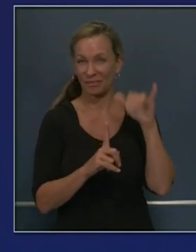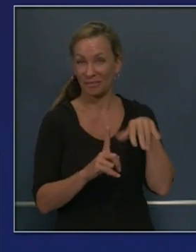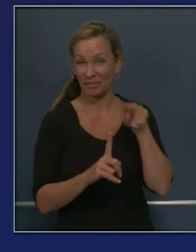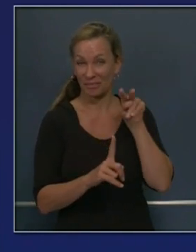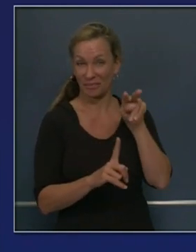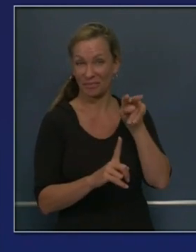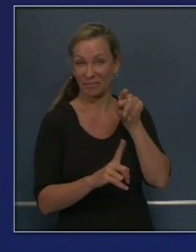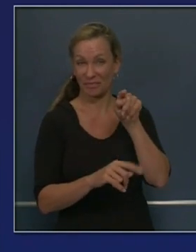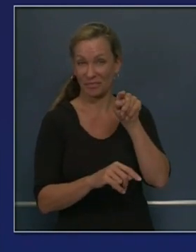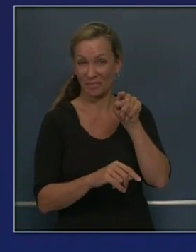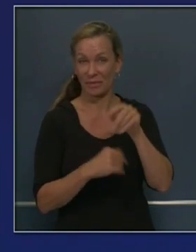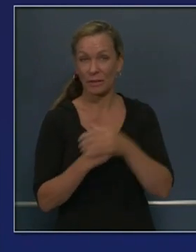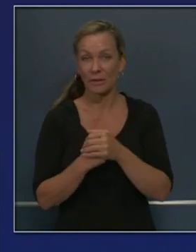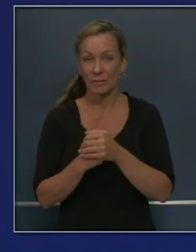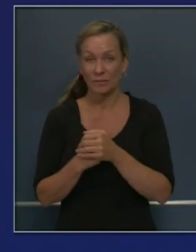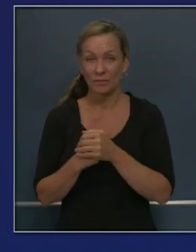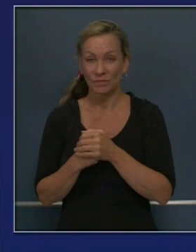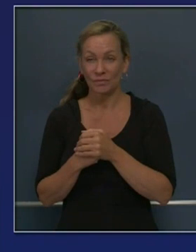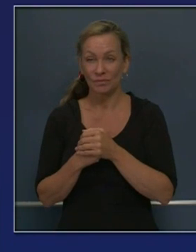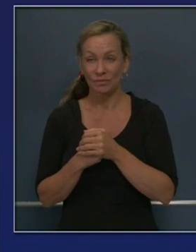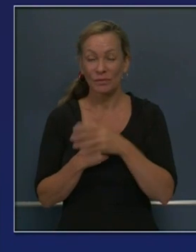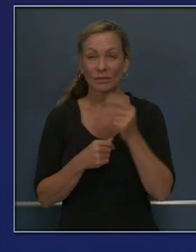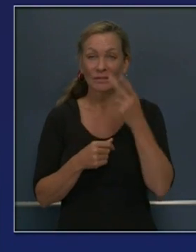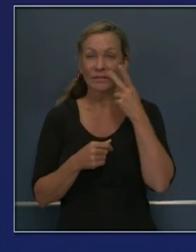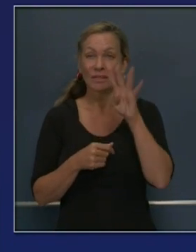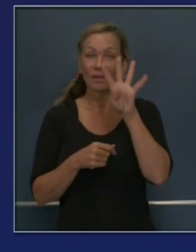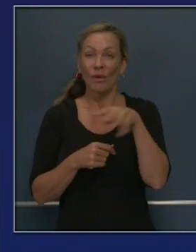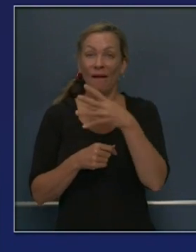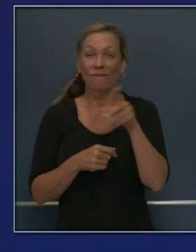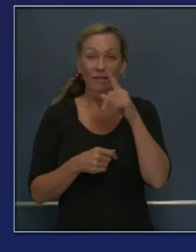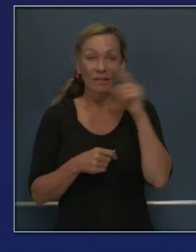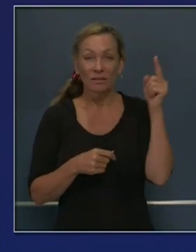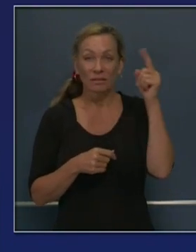AUGUST 24th NUMBER 746 INDIVIDUALS THAT MAY HIGHLIGHT